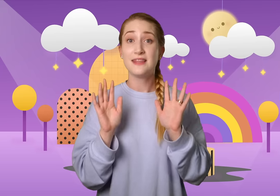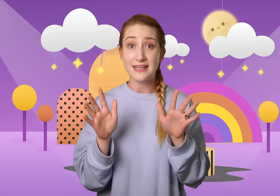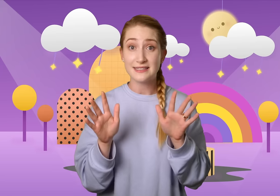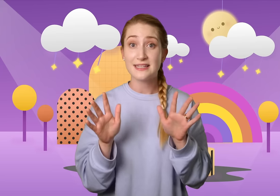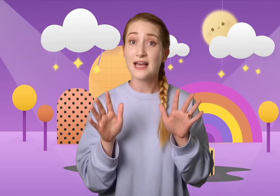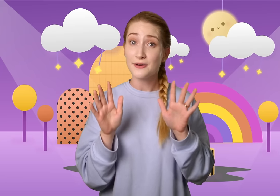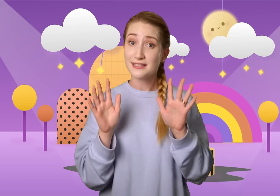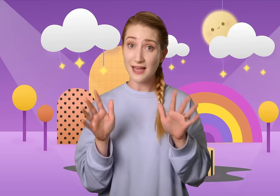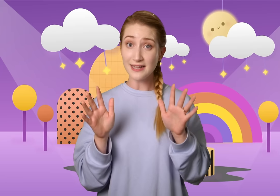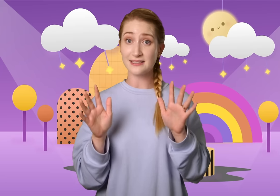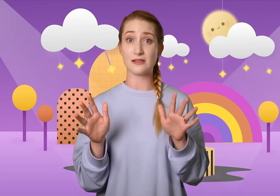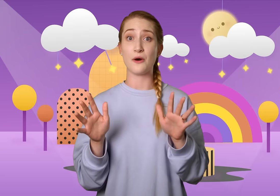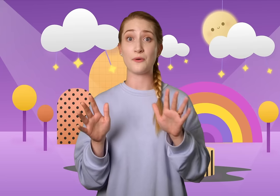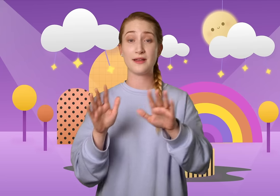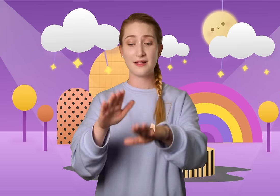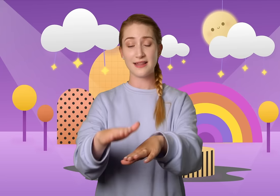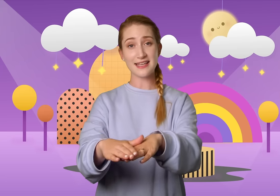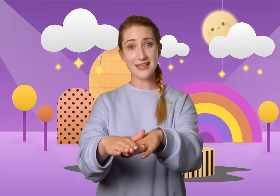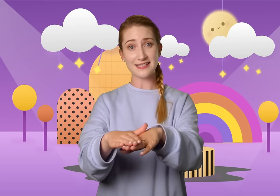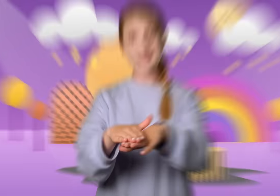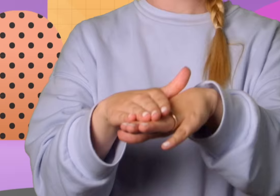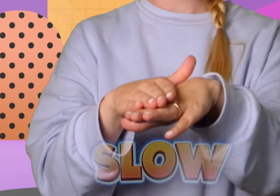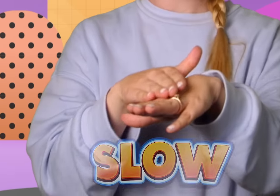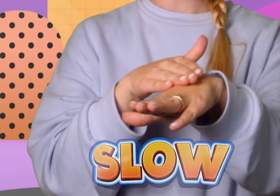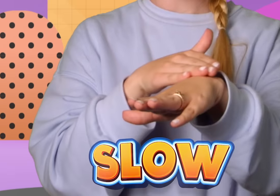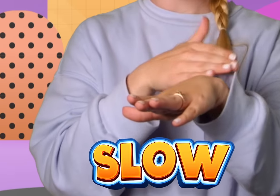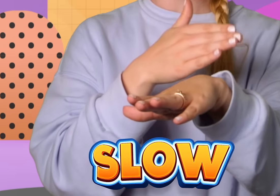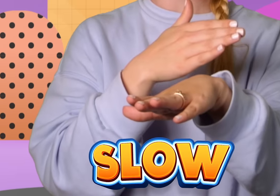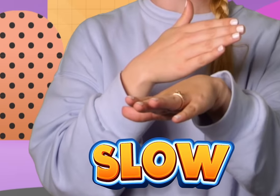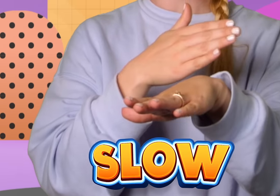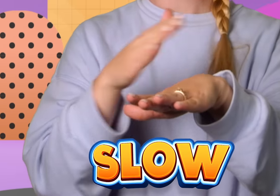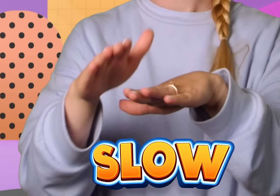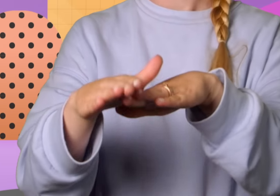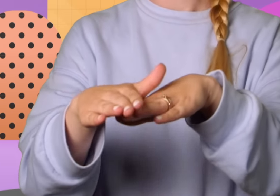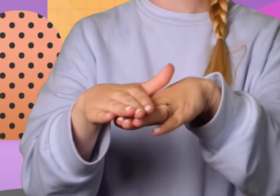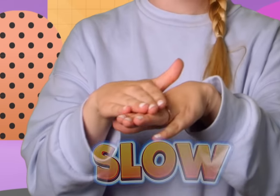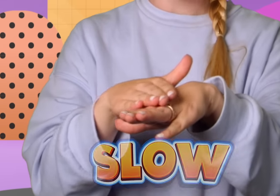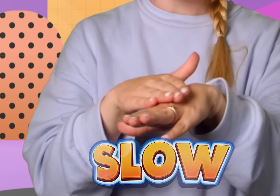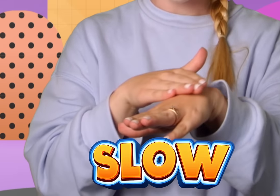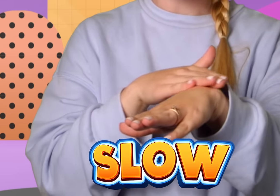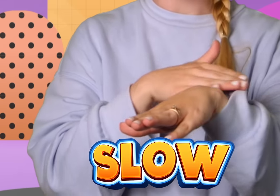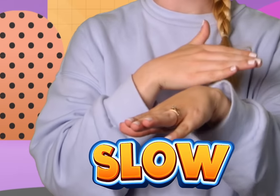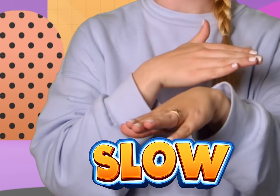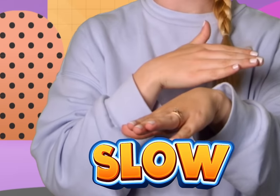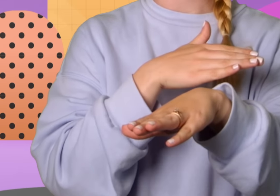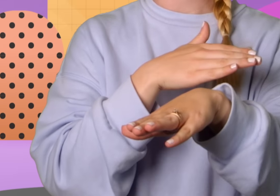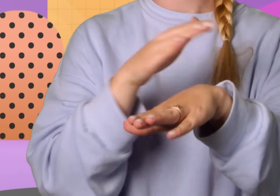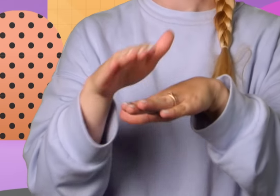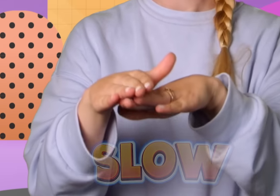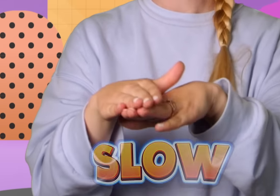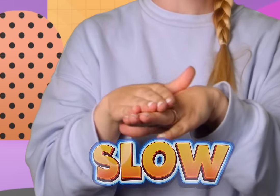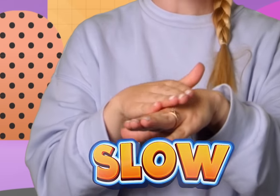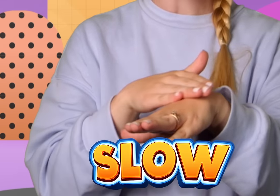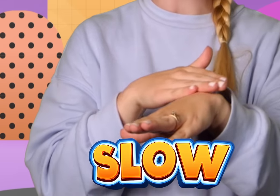This is how to sign slow, like this, slow, slow, slow,